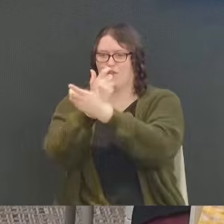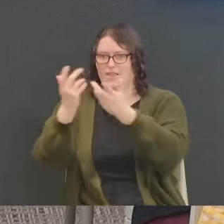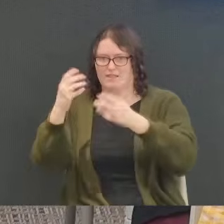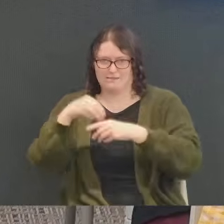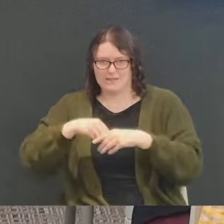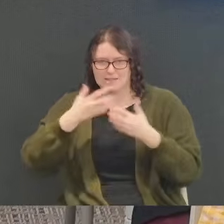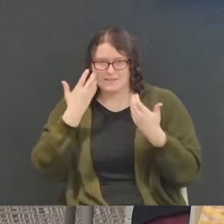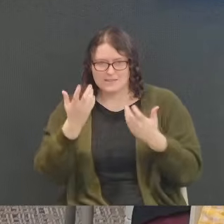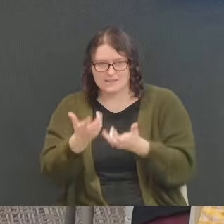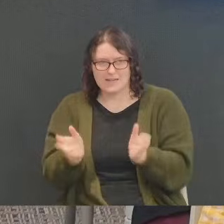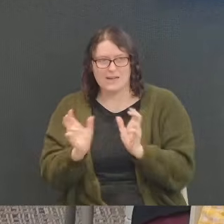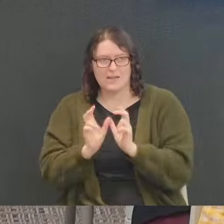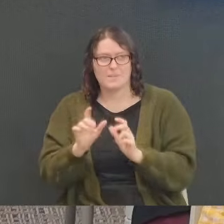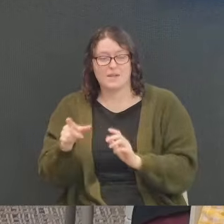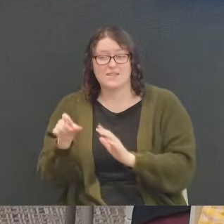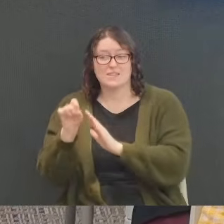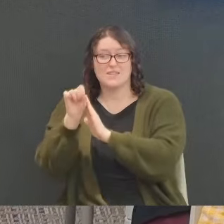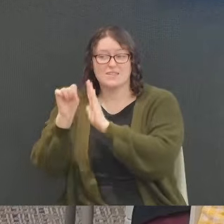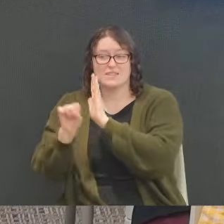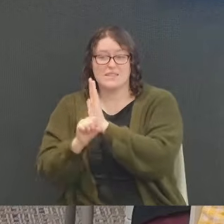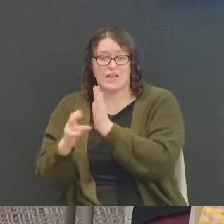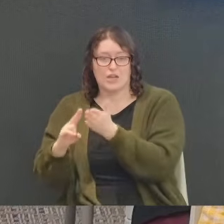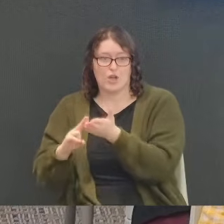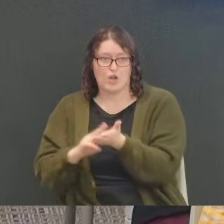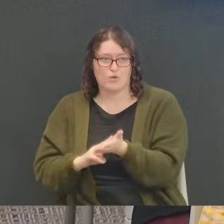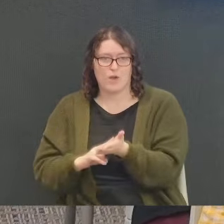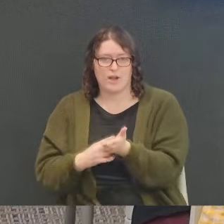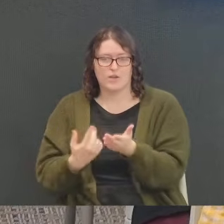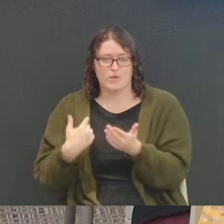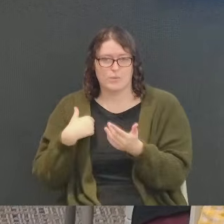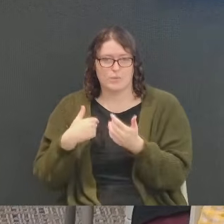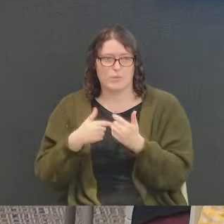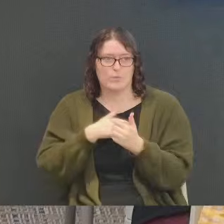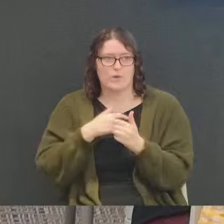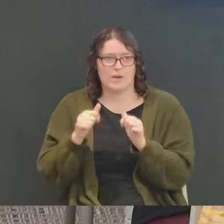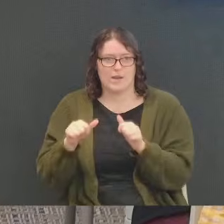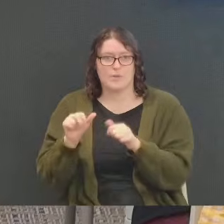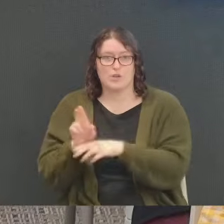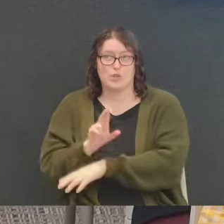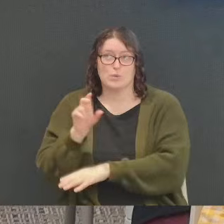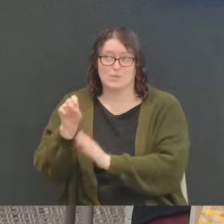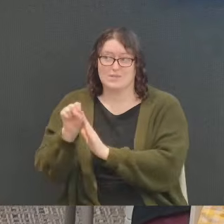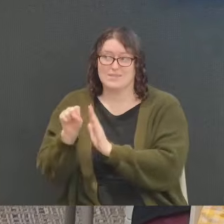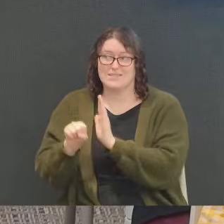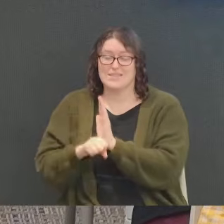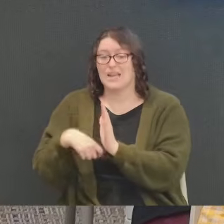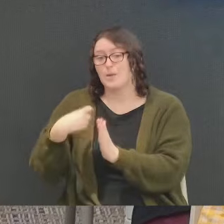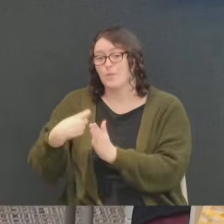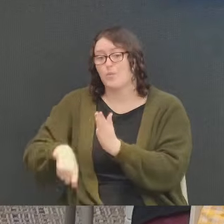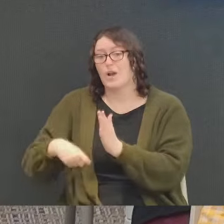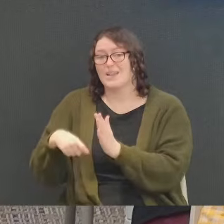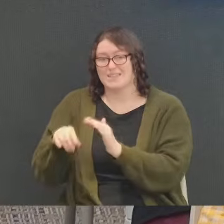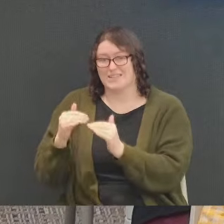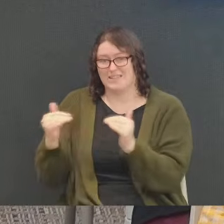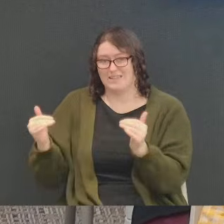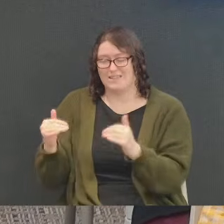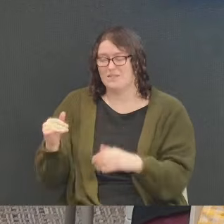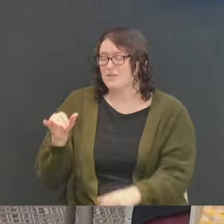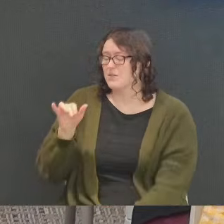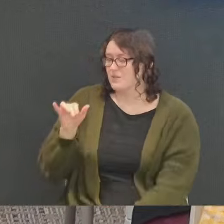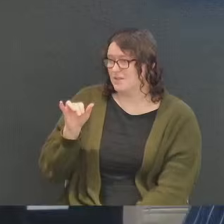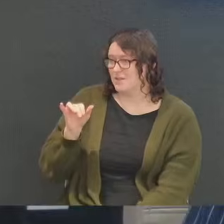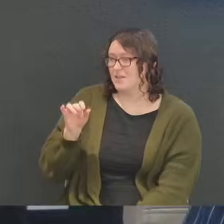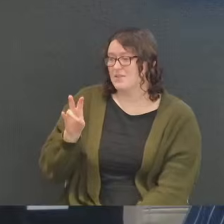a state contract. So we're able to make use of the state pricing. State Yeah. $7 million. So,